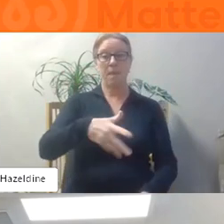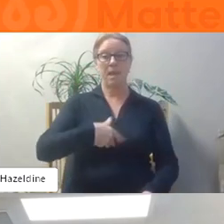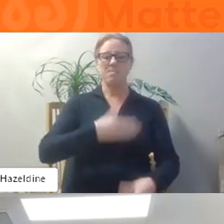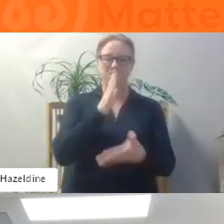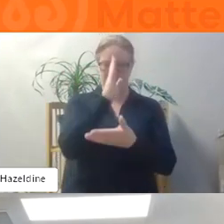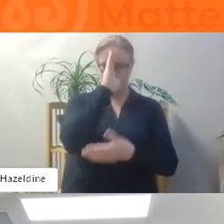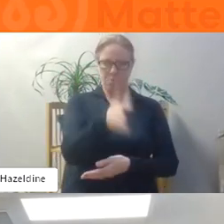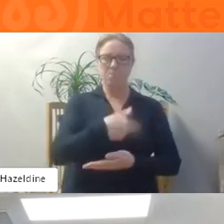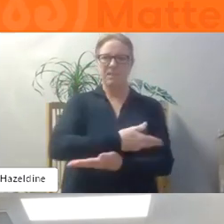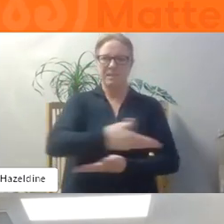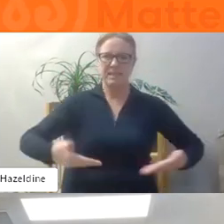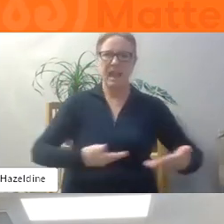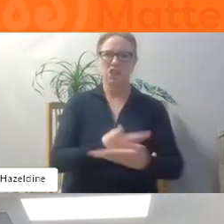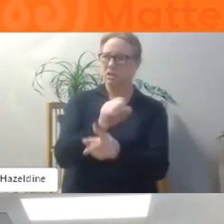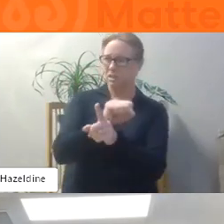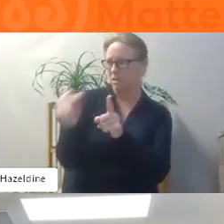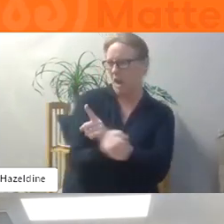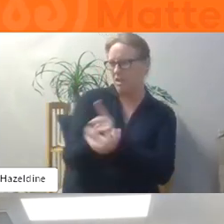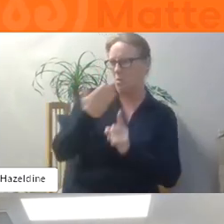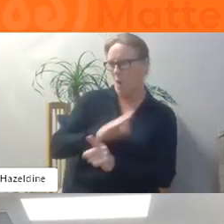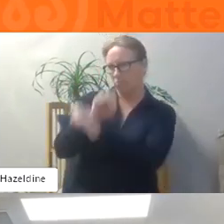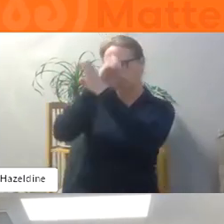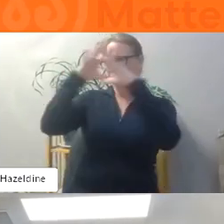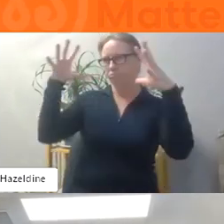what kind of society we want, the shift in focus of our curriculum